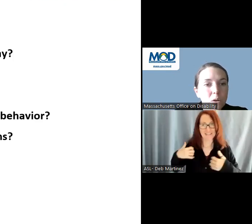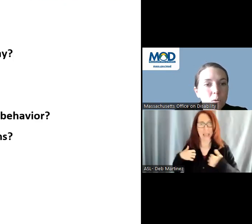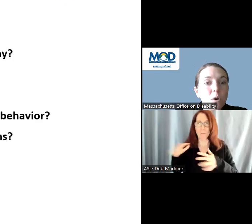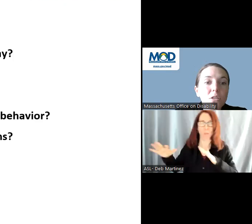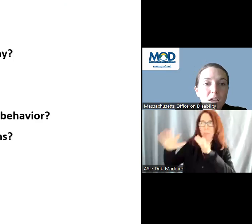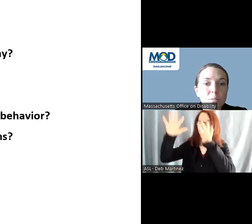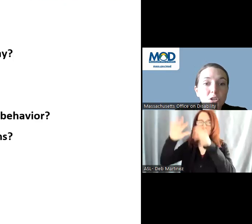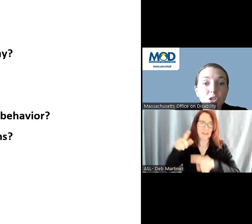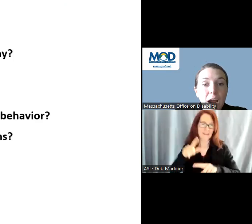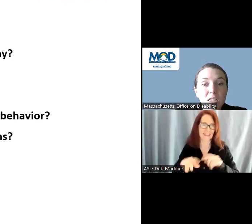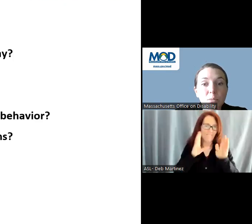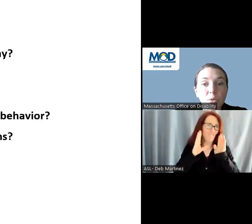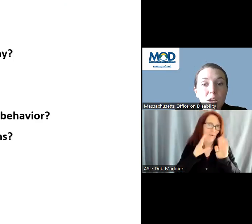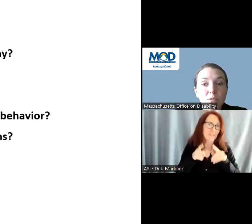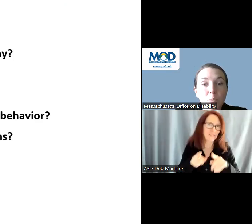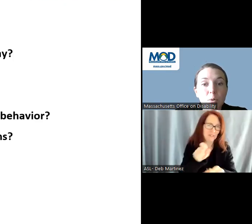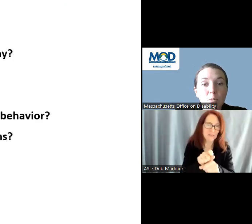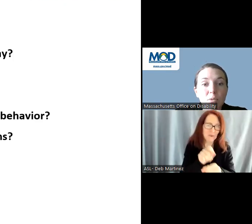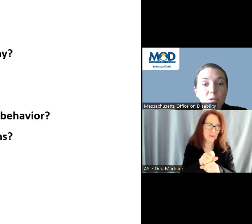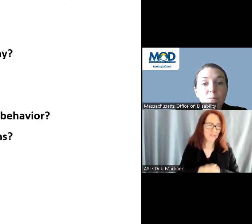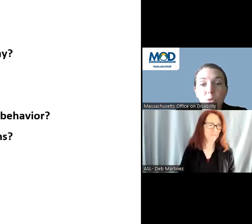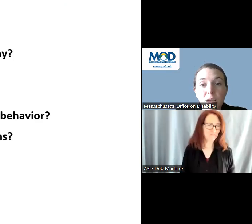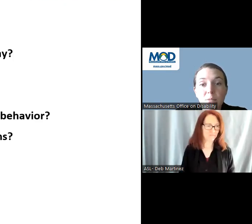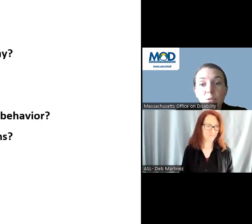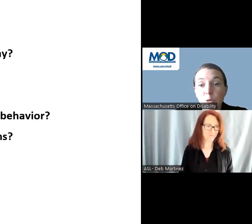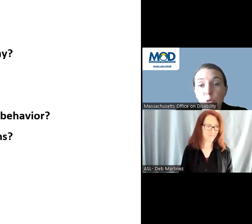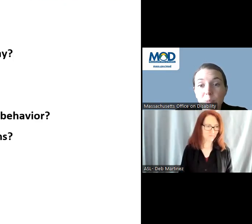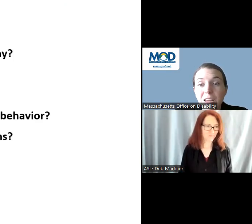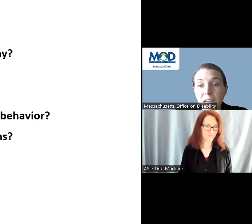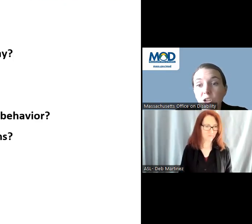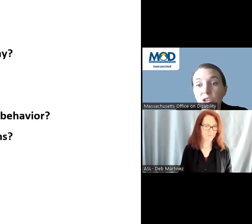will the animal distract the employee from the employee from performing essential